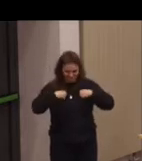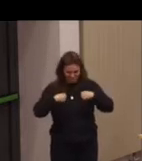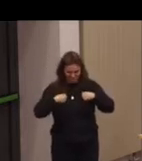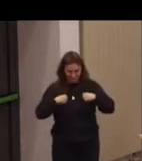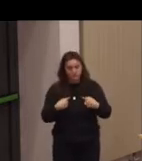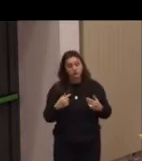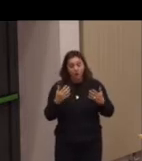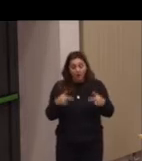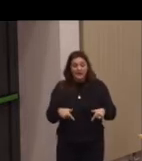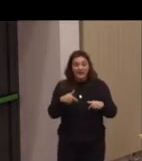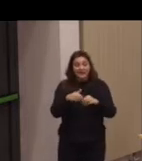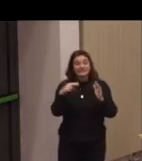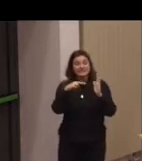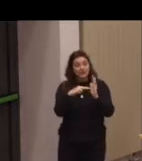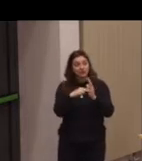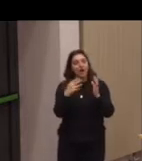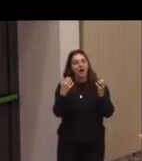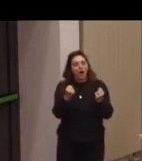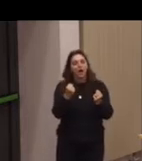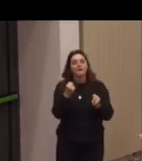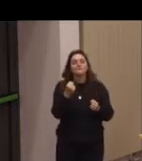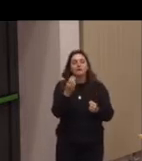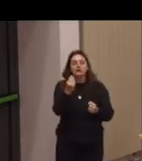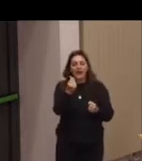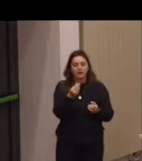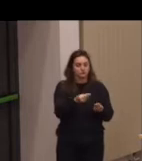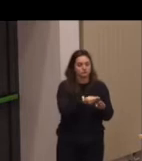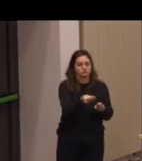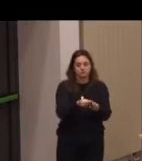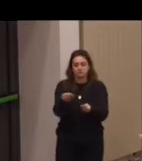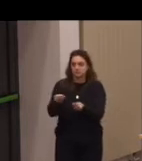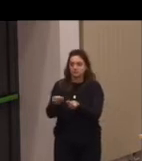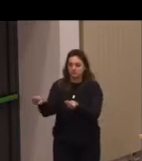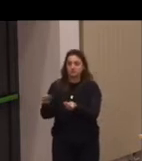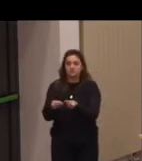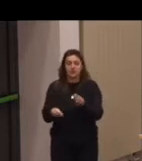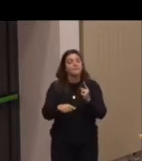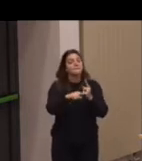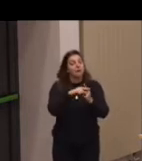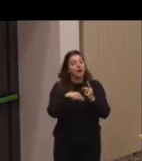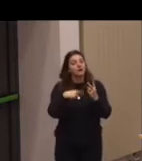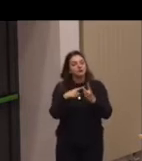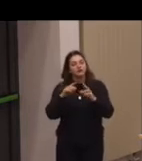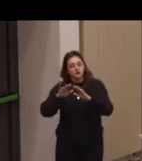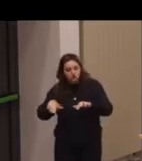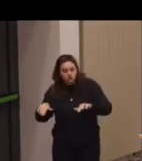distribution programme which was combined with child protection assistants, psychosocial